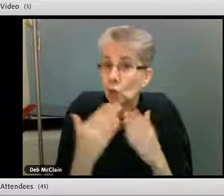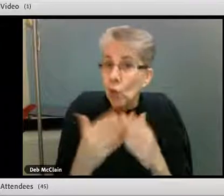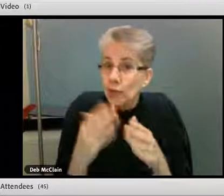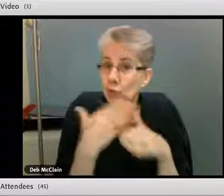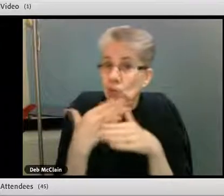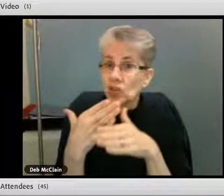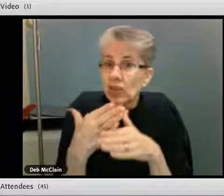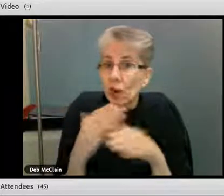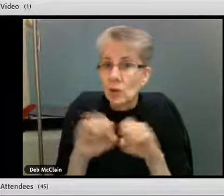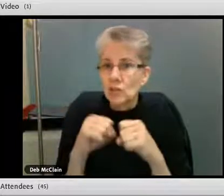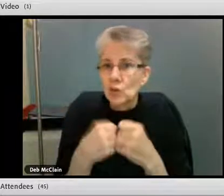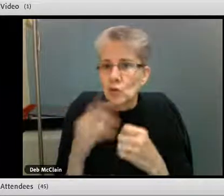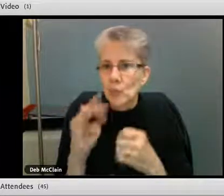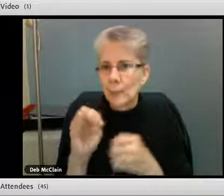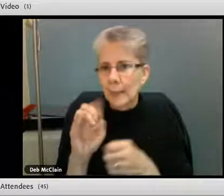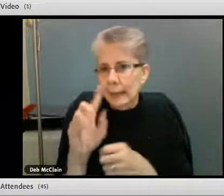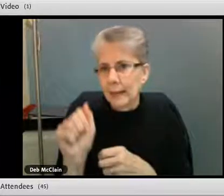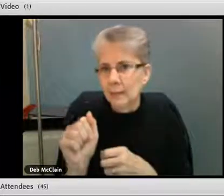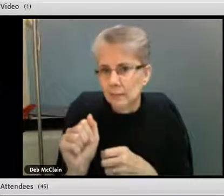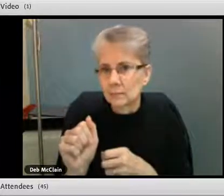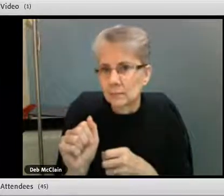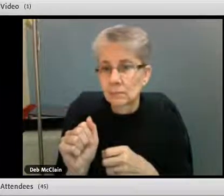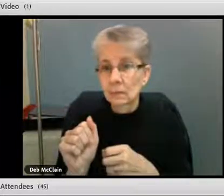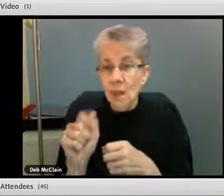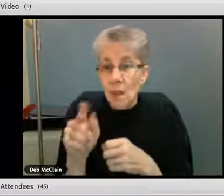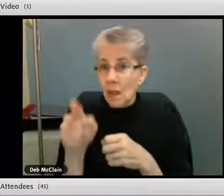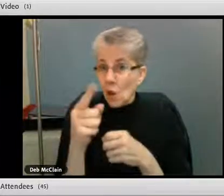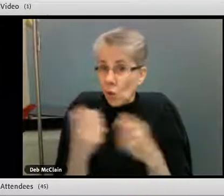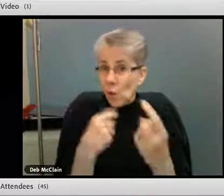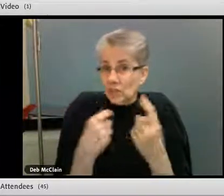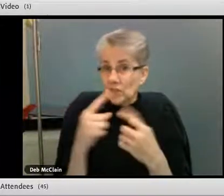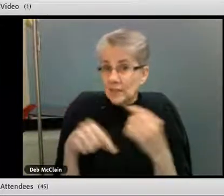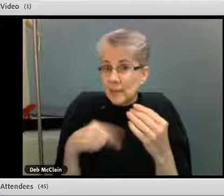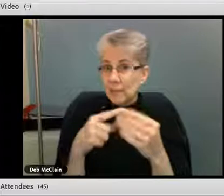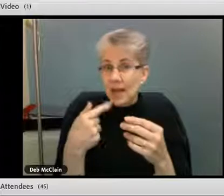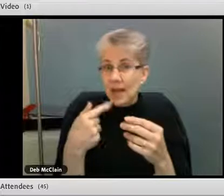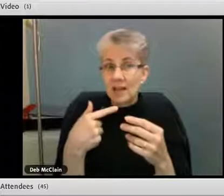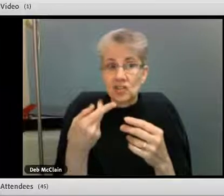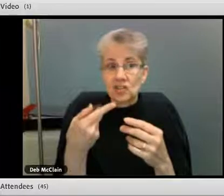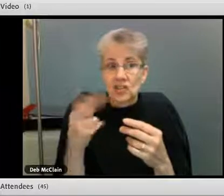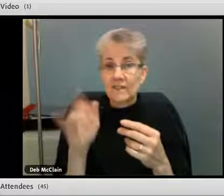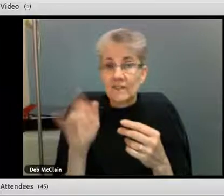Does anybody have any questions about Giphy? Giphy.